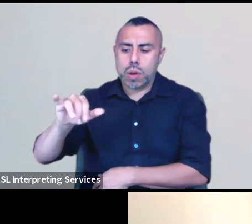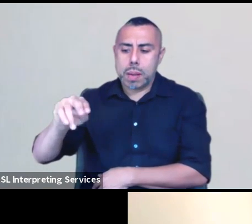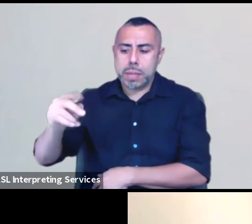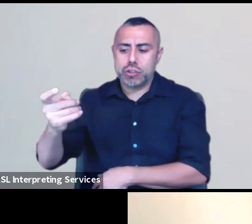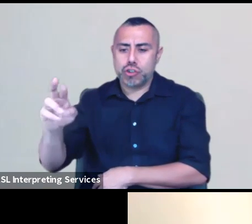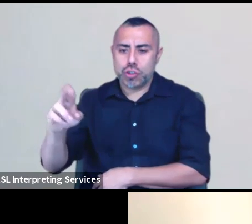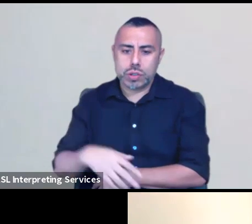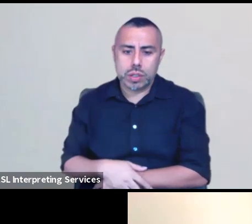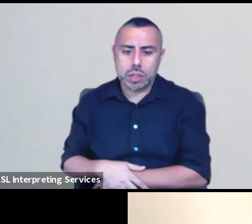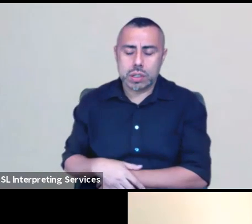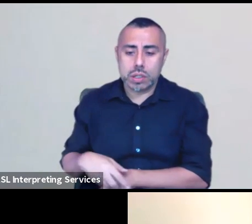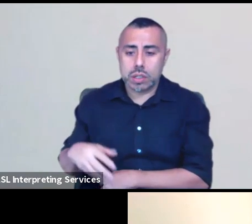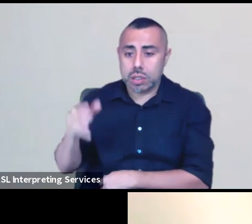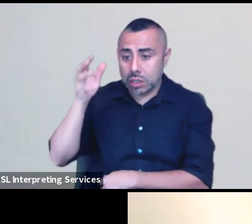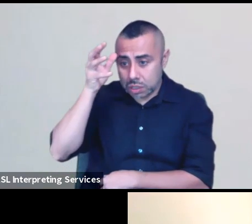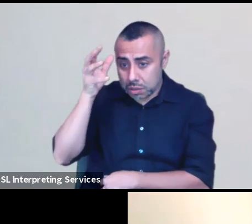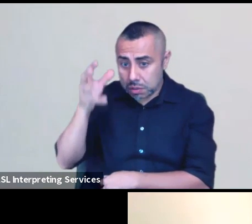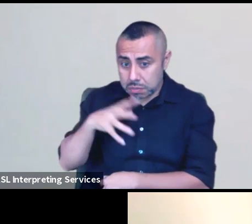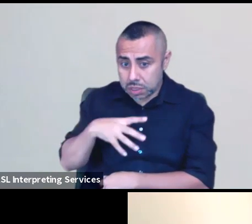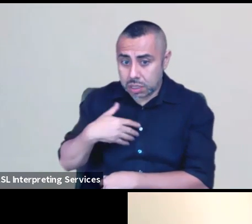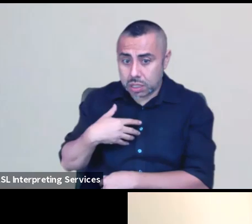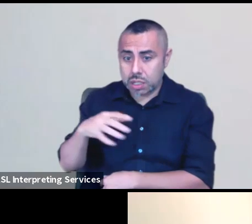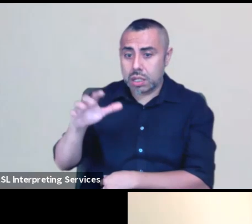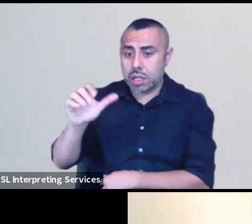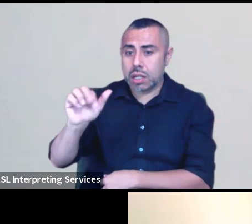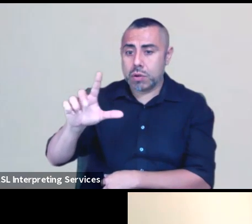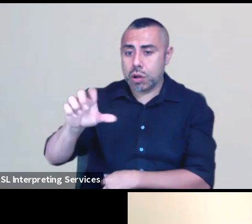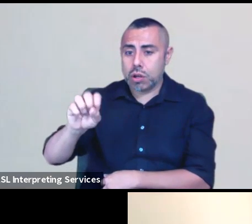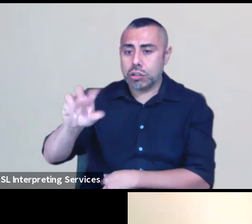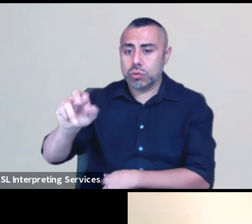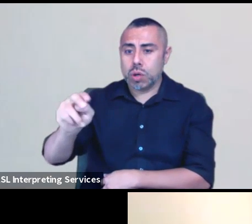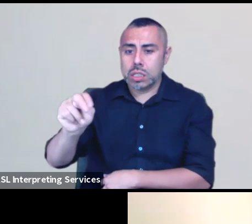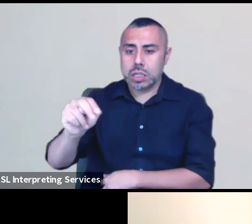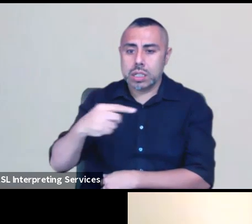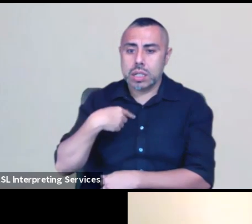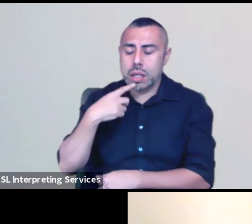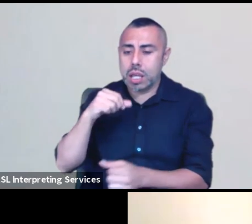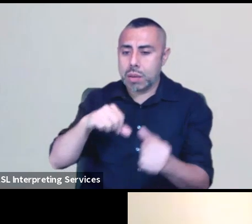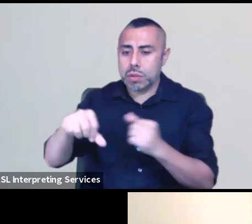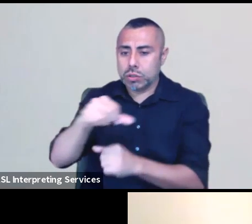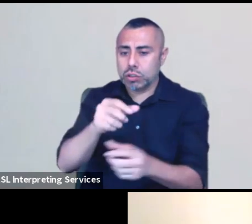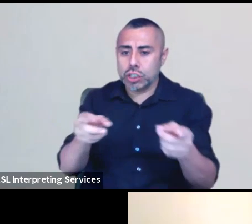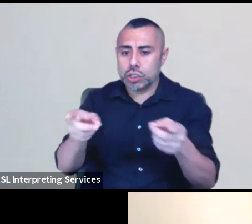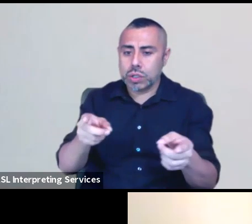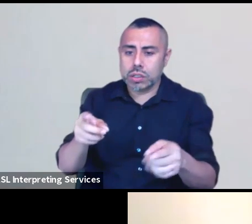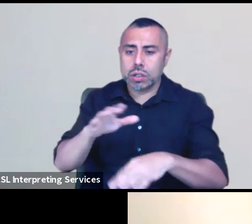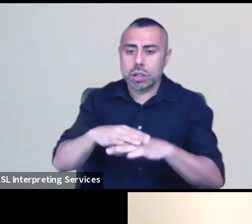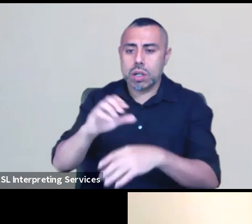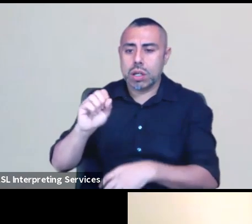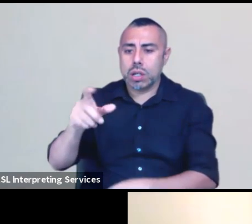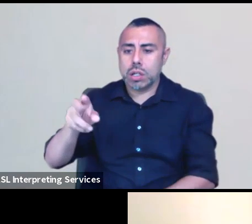I'm Carl Atiya Swanson, I'm the associate director of springboard for the arts calling from Minnesota